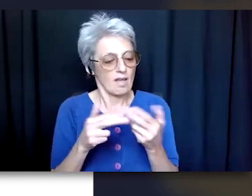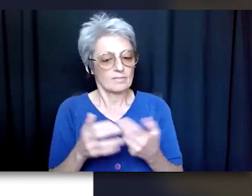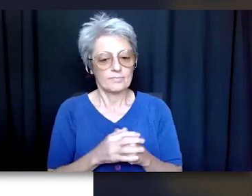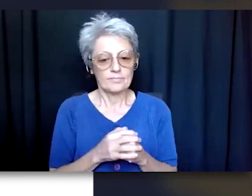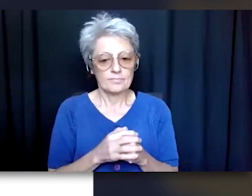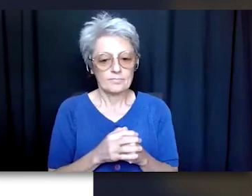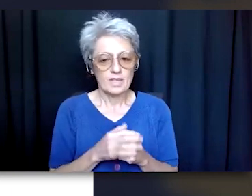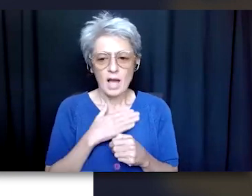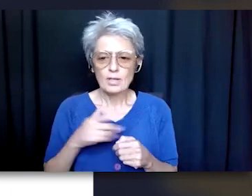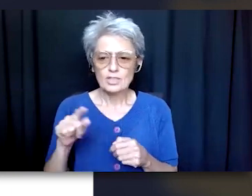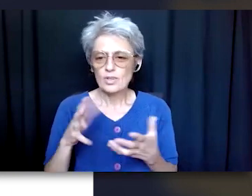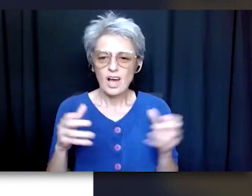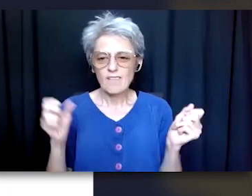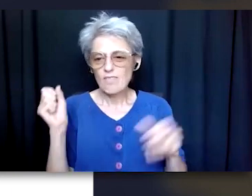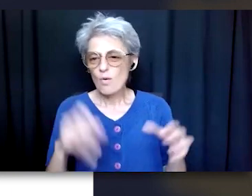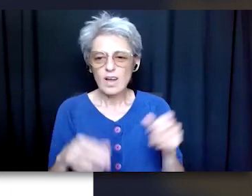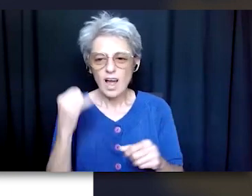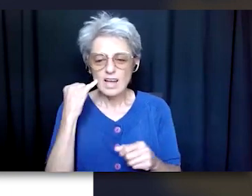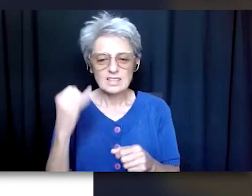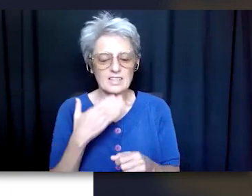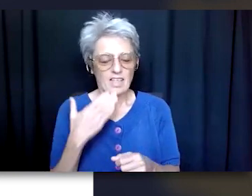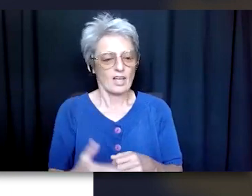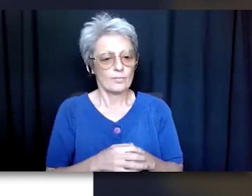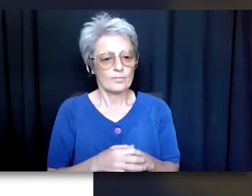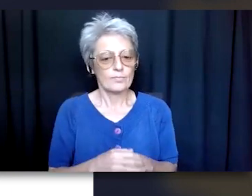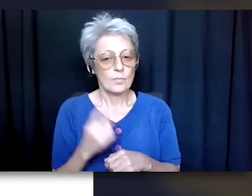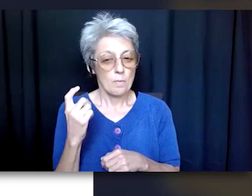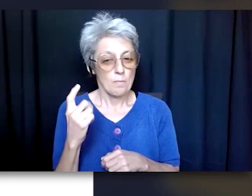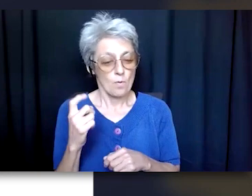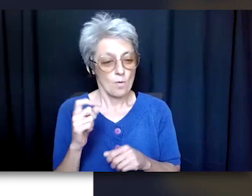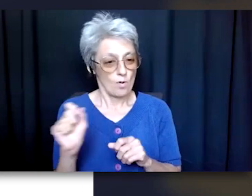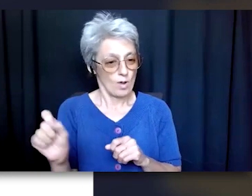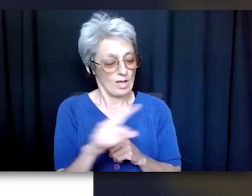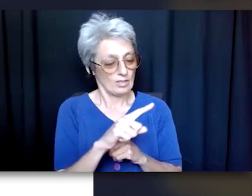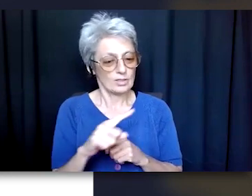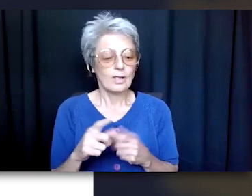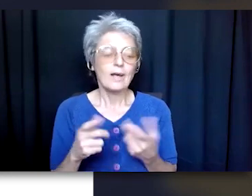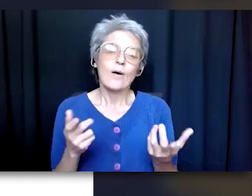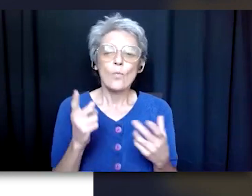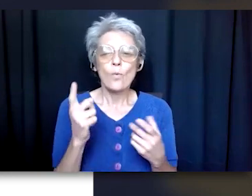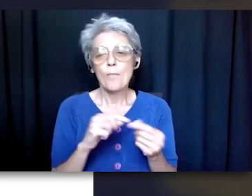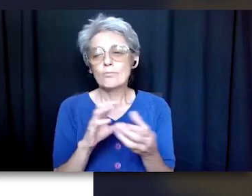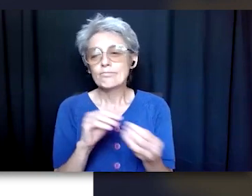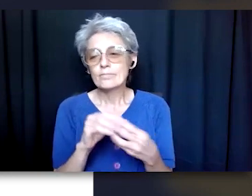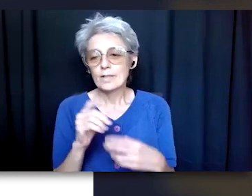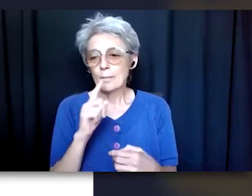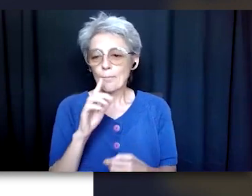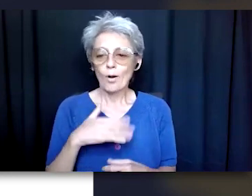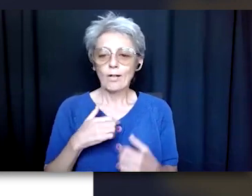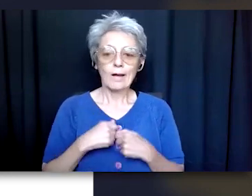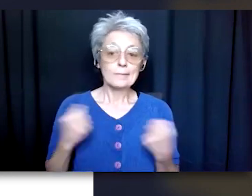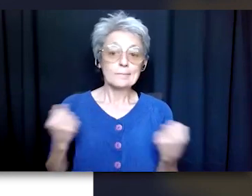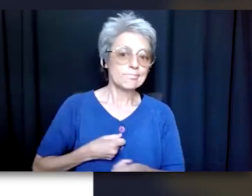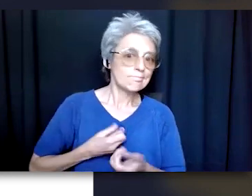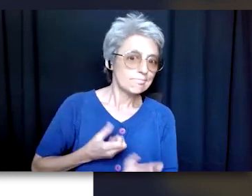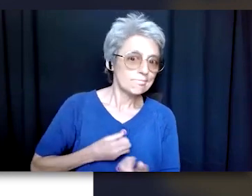ideas. And I have one more, which is a little more true confession time. What have you done